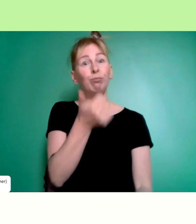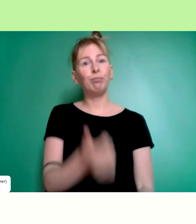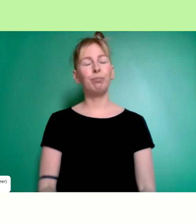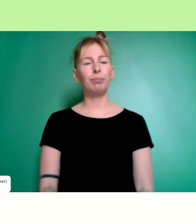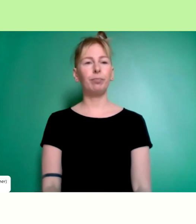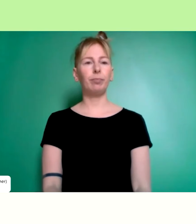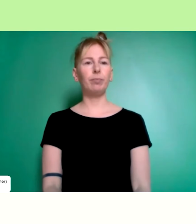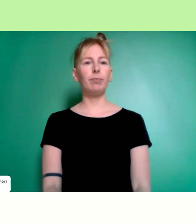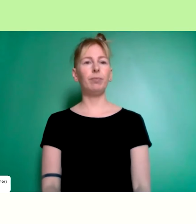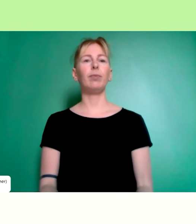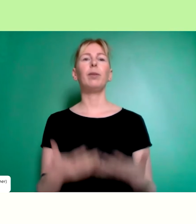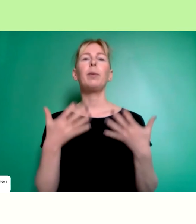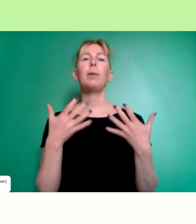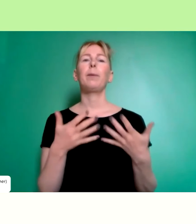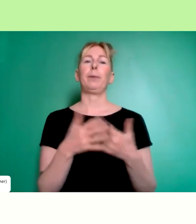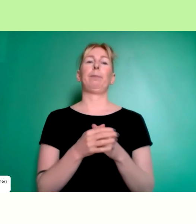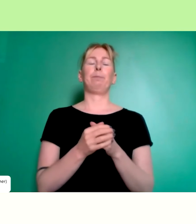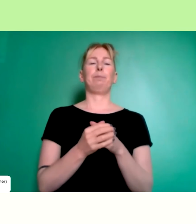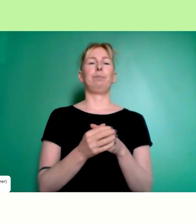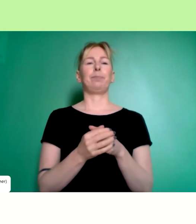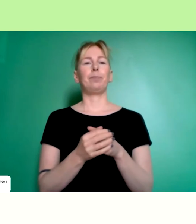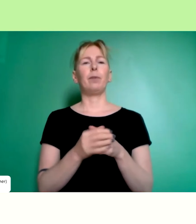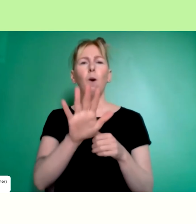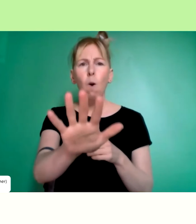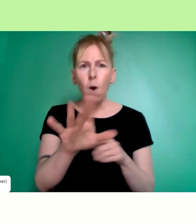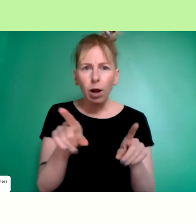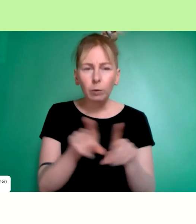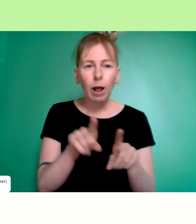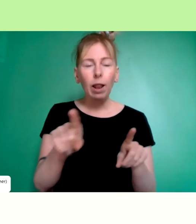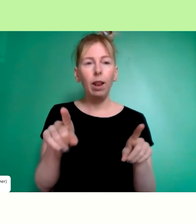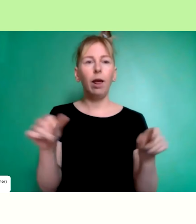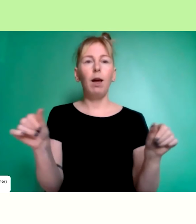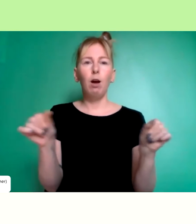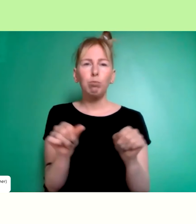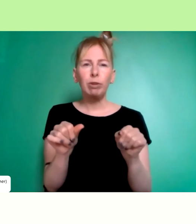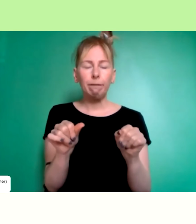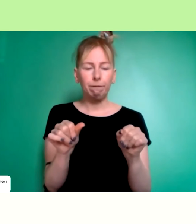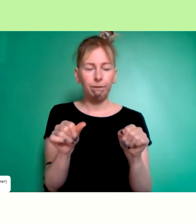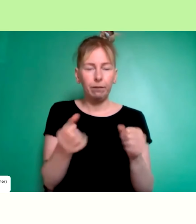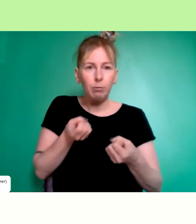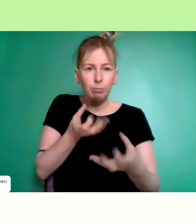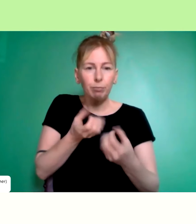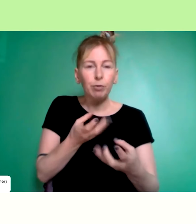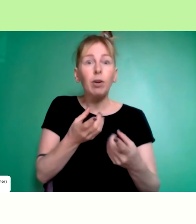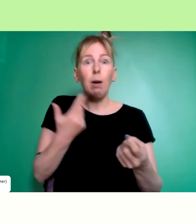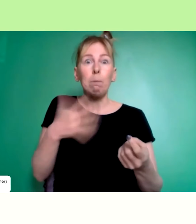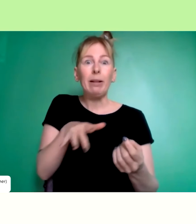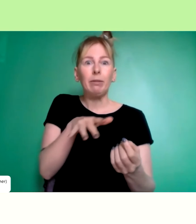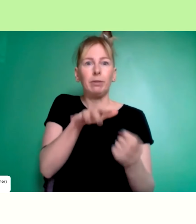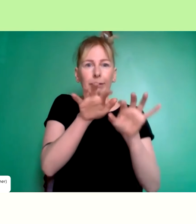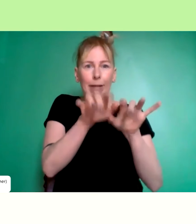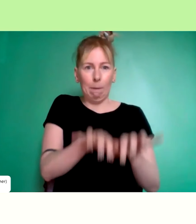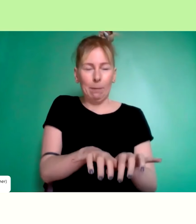So yeah, just to say, I also have written this, I was going to freestyle it, but because we're doing it to time, I've got to be careful.